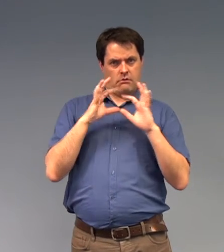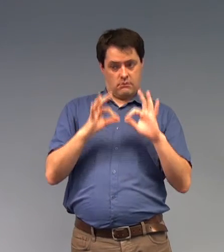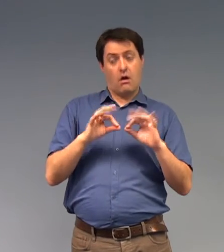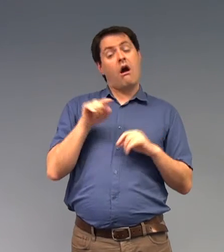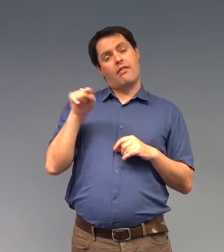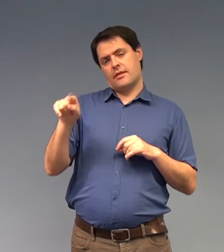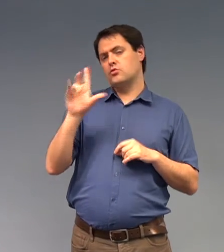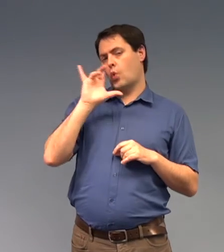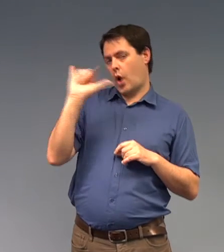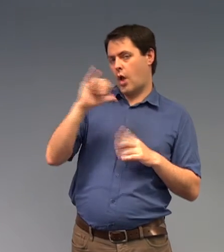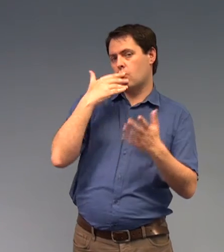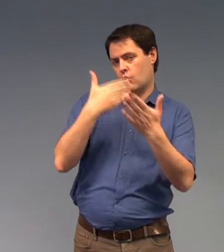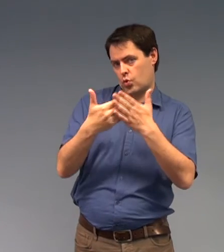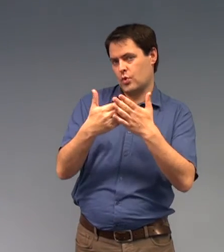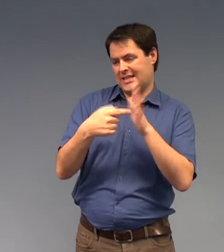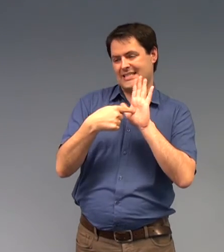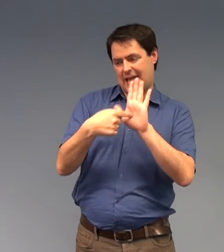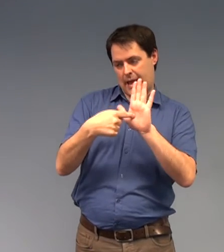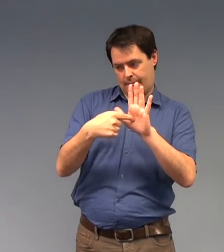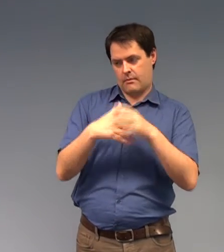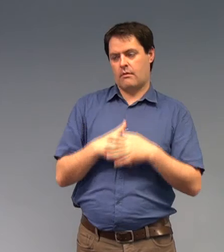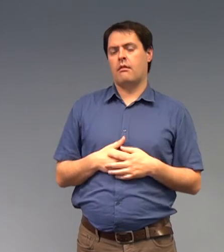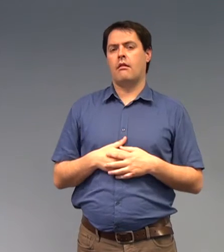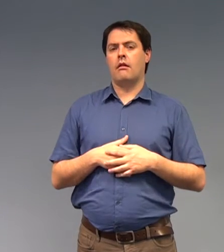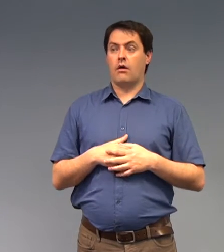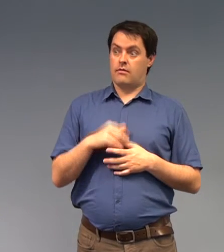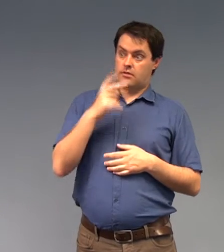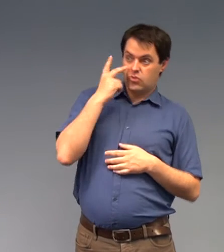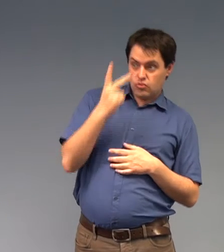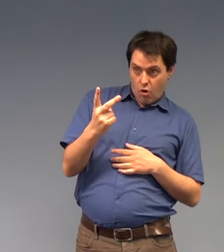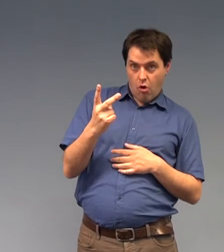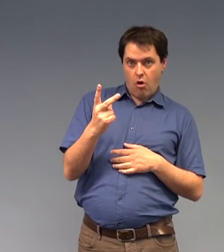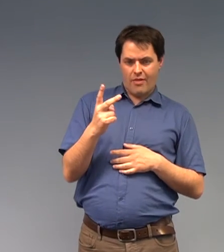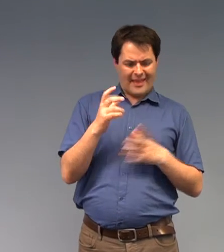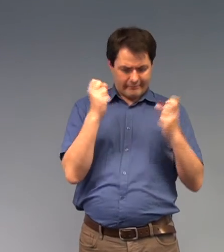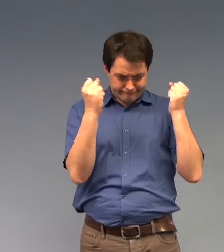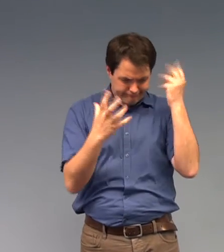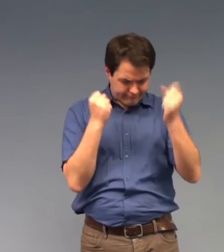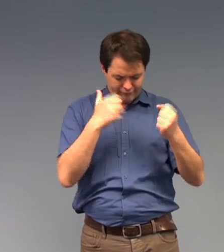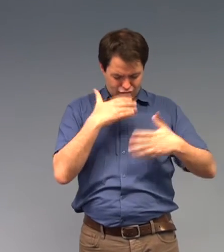that their translation fitted well within this multi-media context.